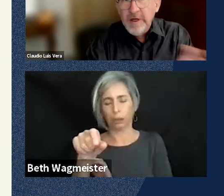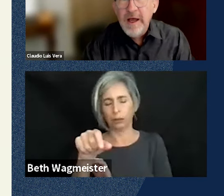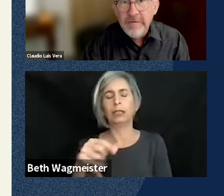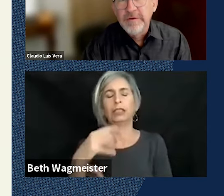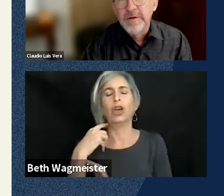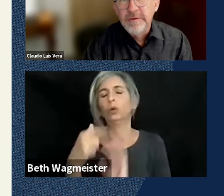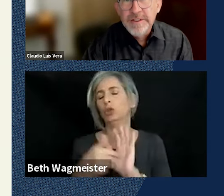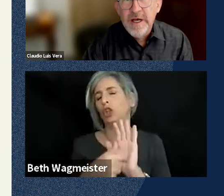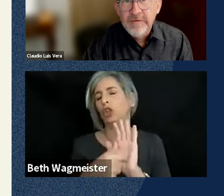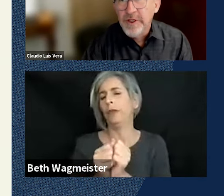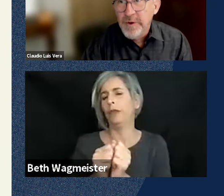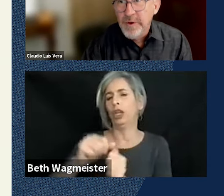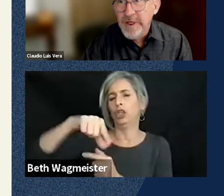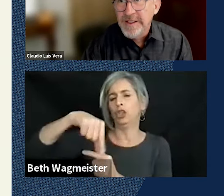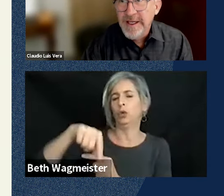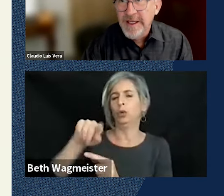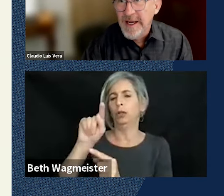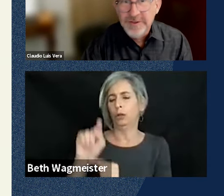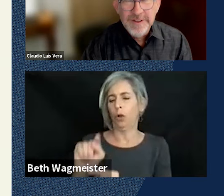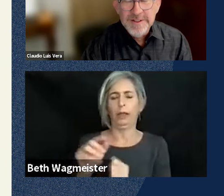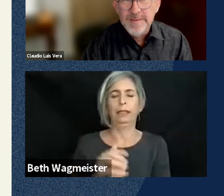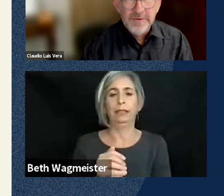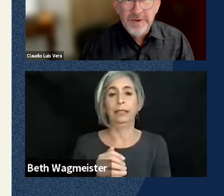And we're going to have a little bit of time for q&a at the end naturally, especially with